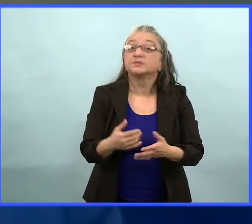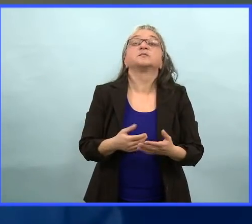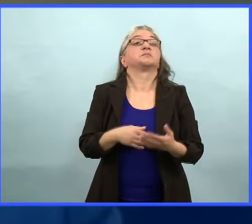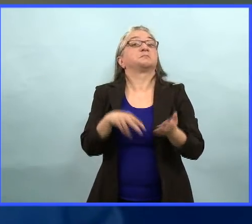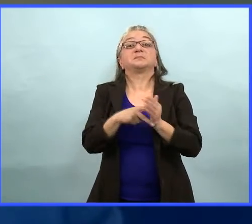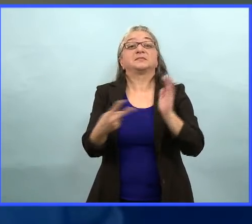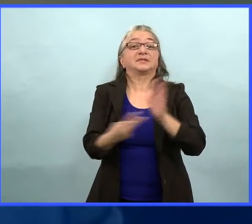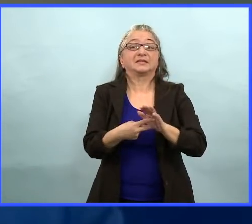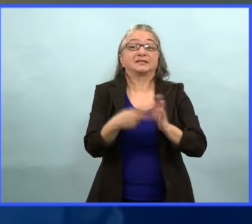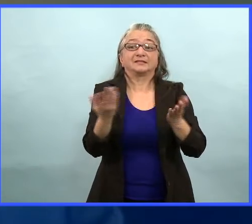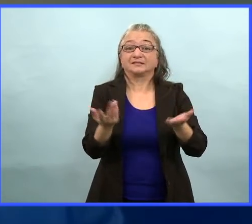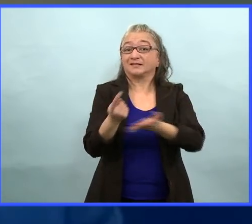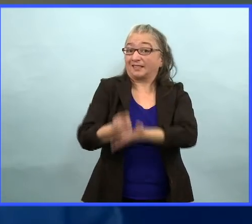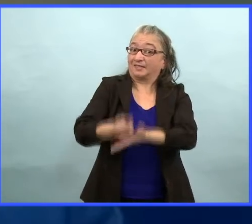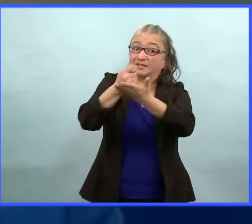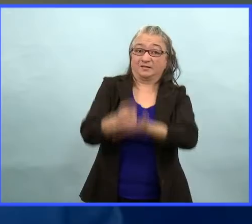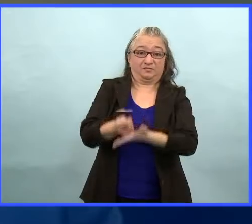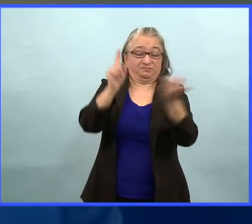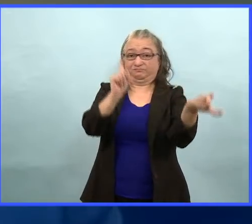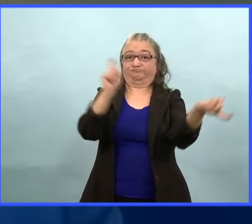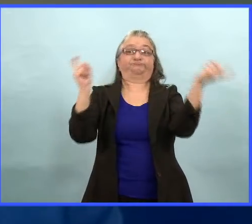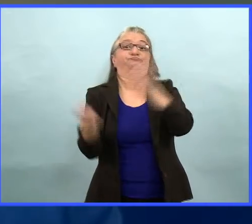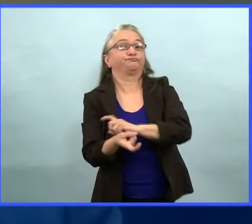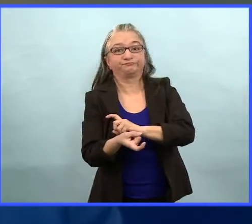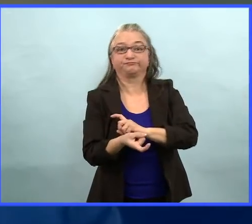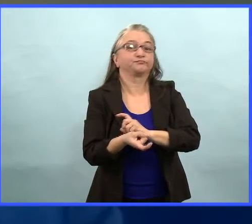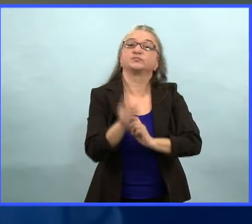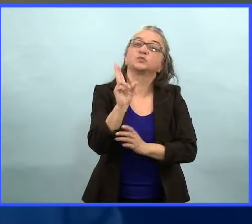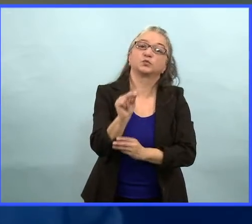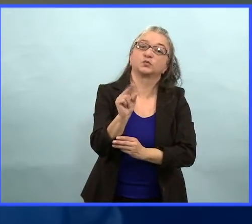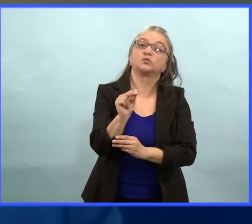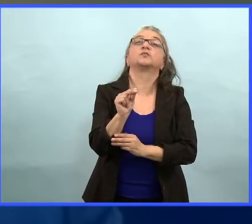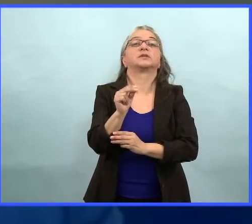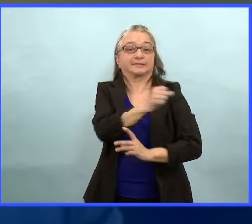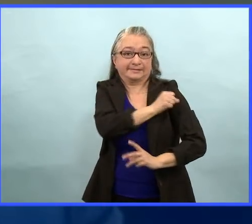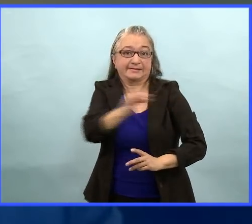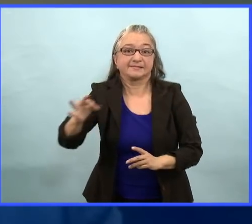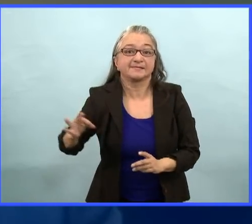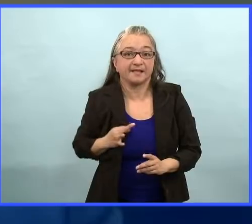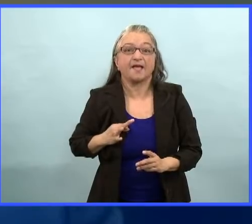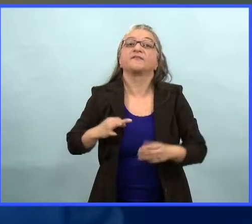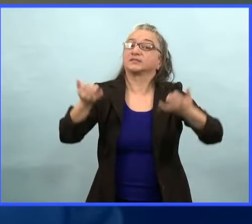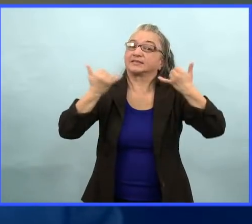or the personal protective equipment that staff are required to wear to keep them and others safe